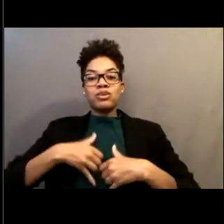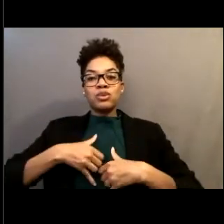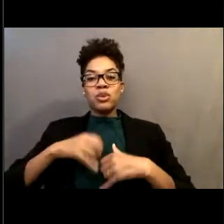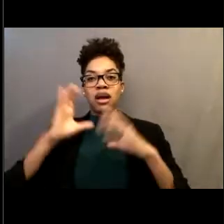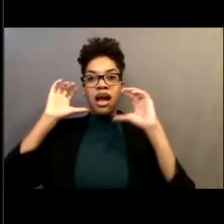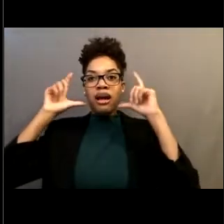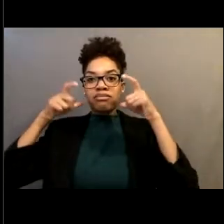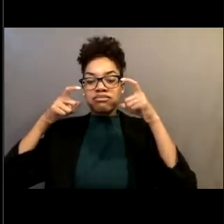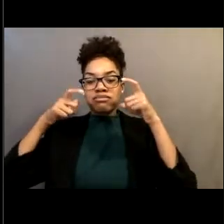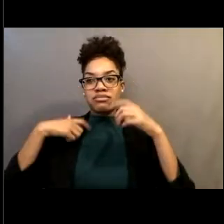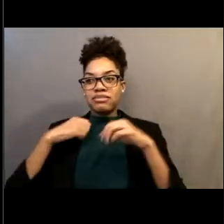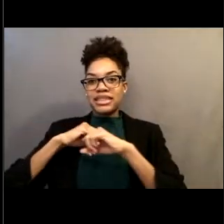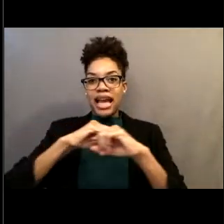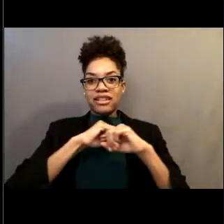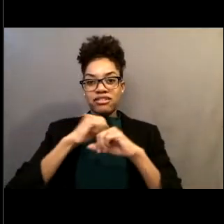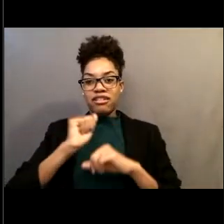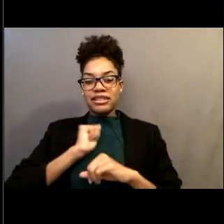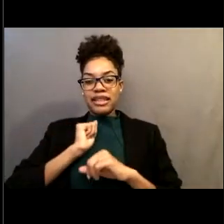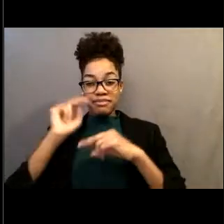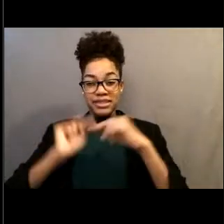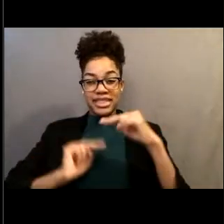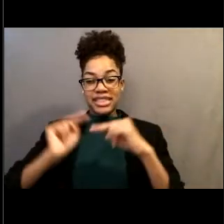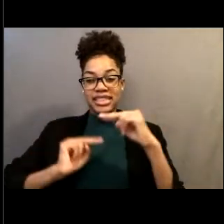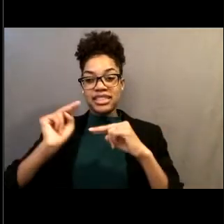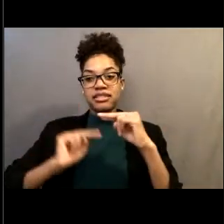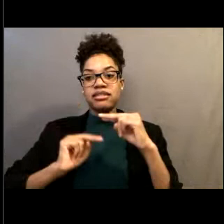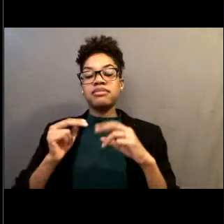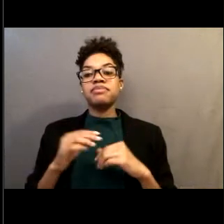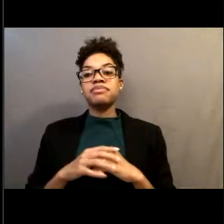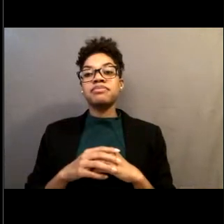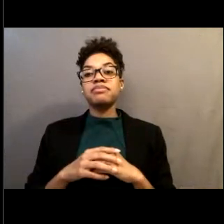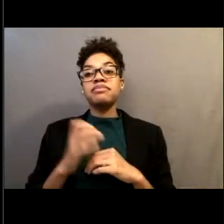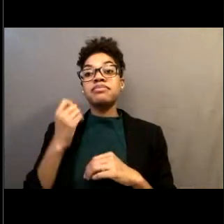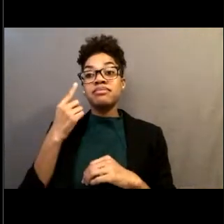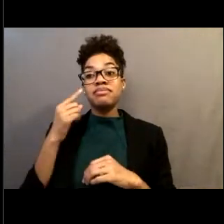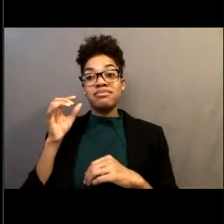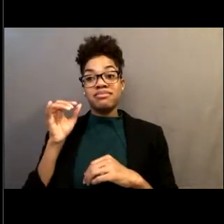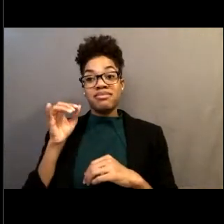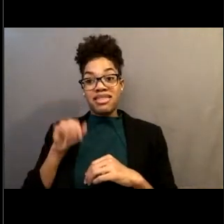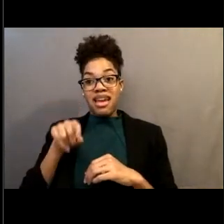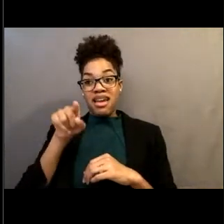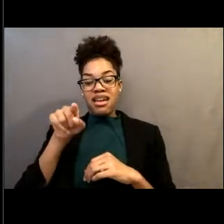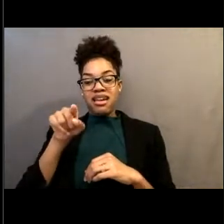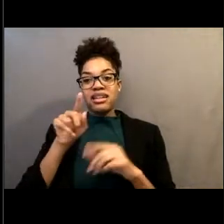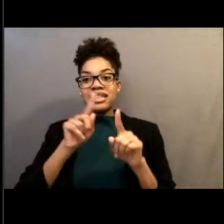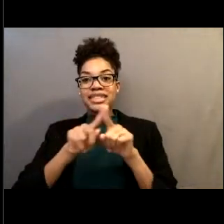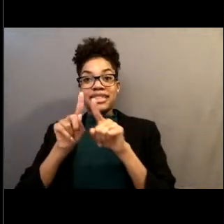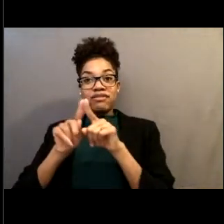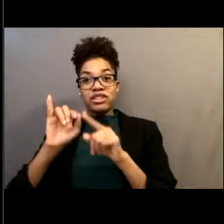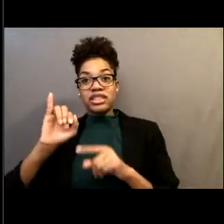But here's an example of what I, you know, the side of the satellite, that's always pointed out at the earth. So all the instruments are on one side. And what you see here